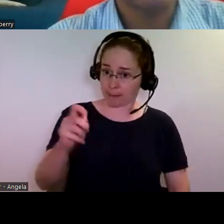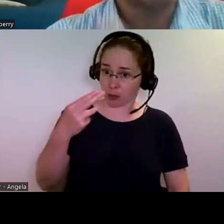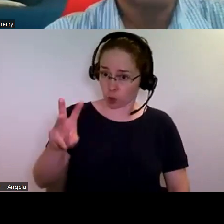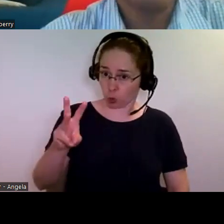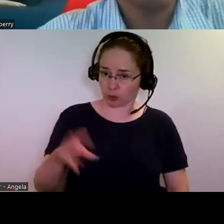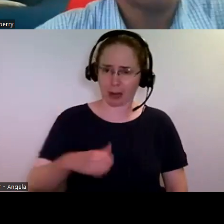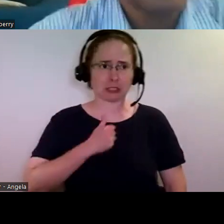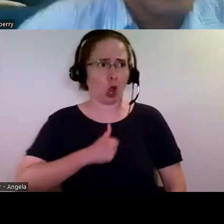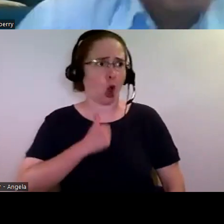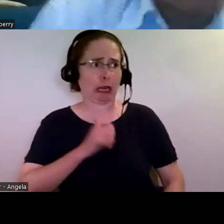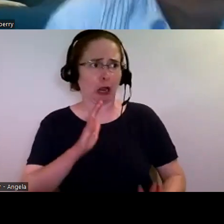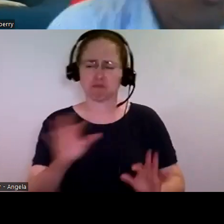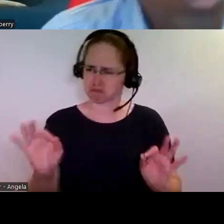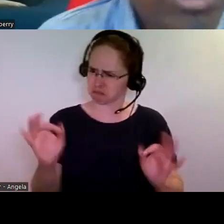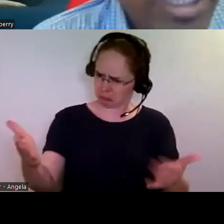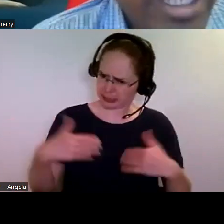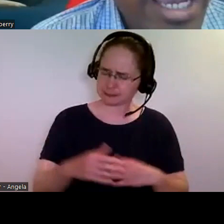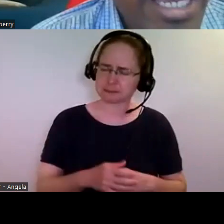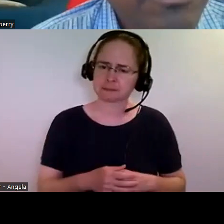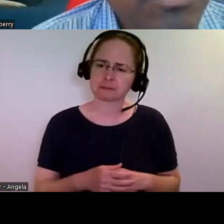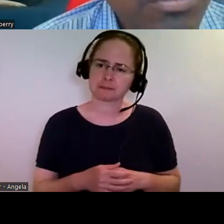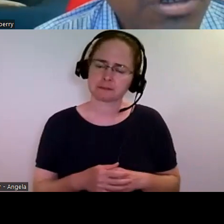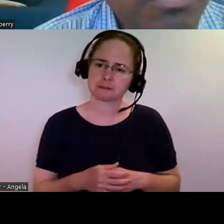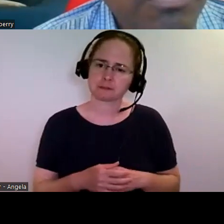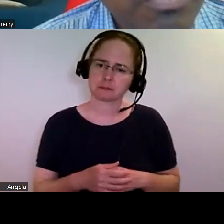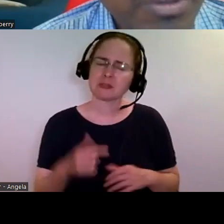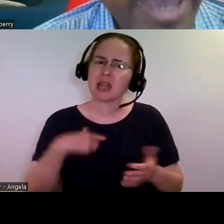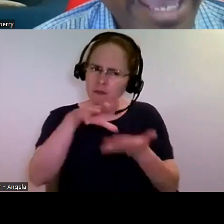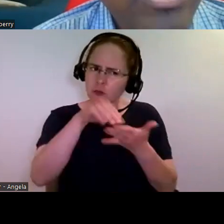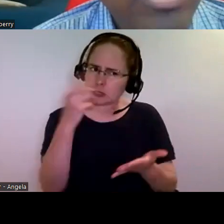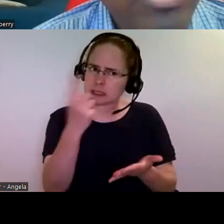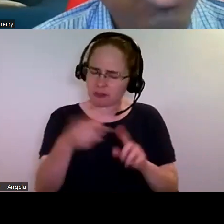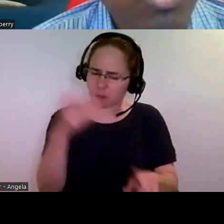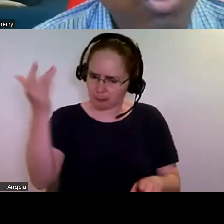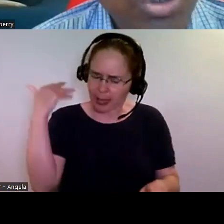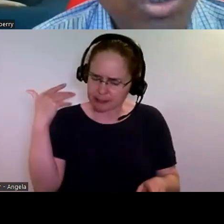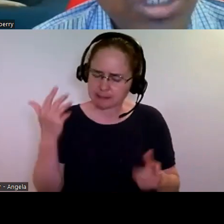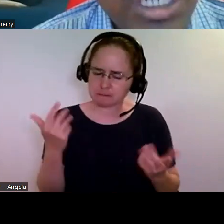(Matthew Atterberry) I'm sorry. (Anjali Forber-Pratt) Please. (Matthew Atterberry) One thing I've learned from the past is going